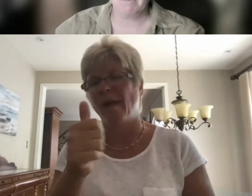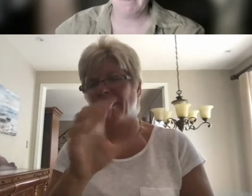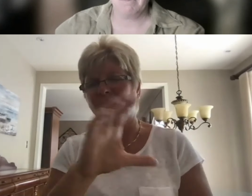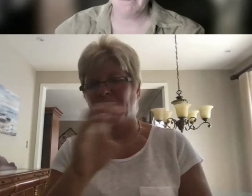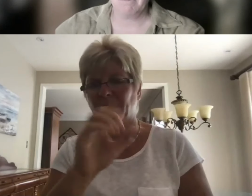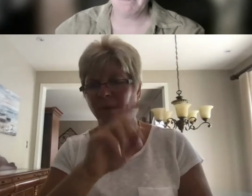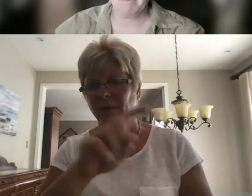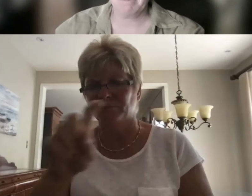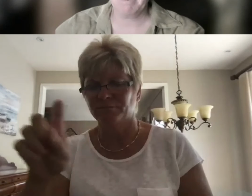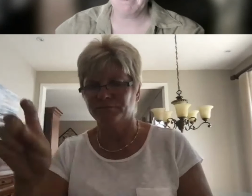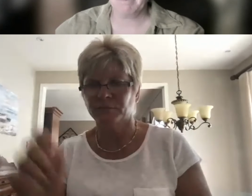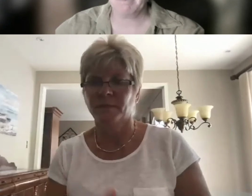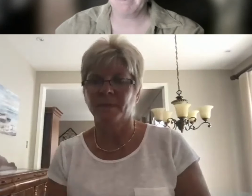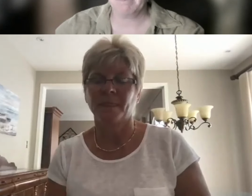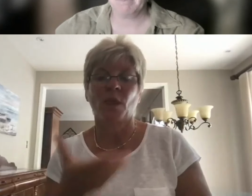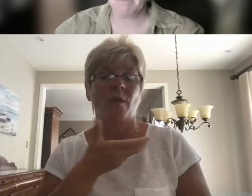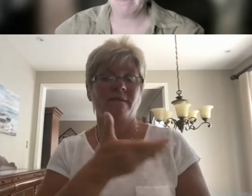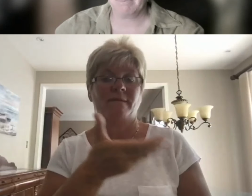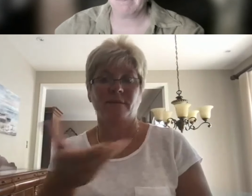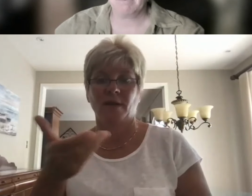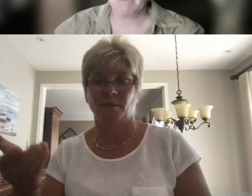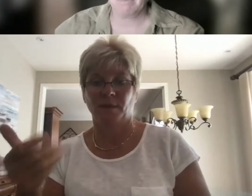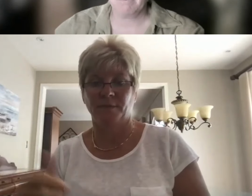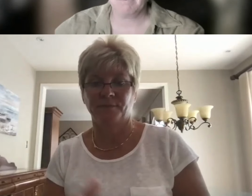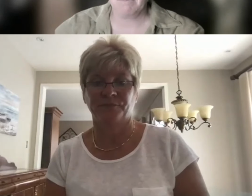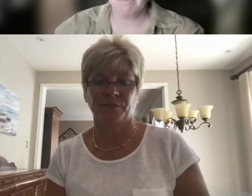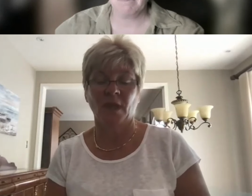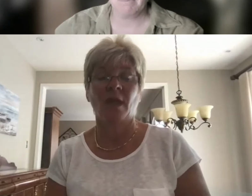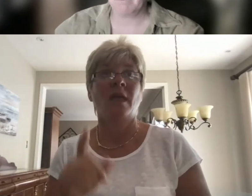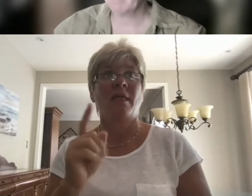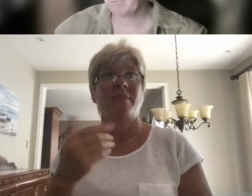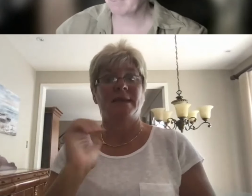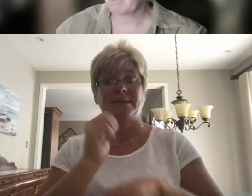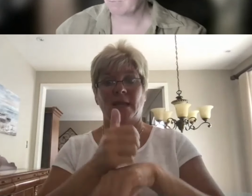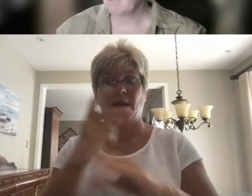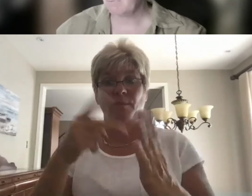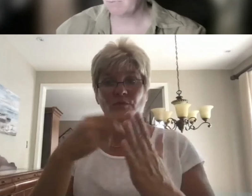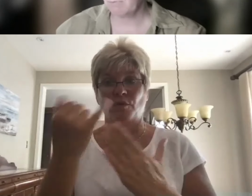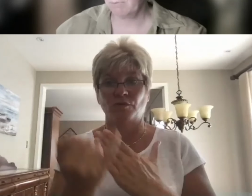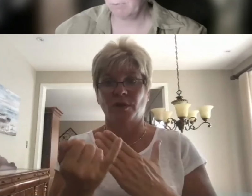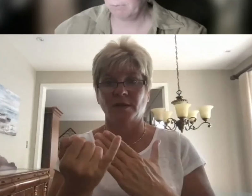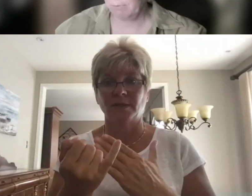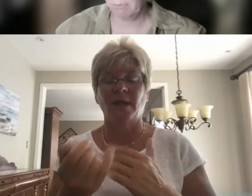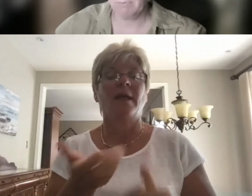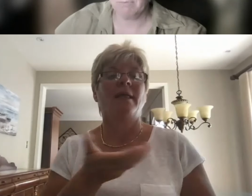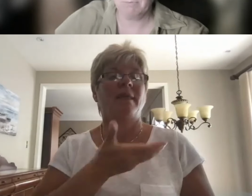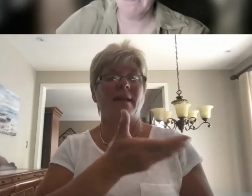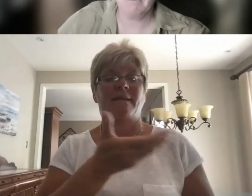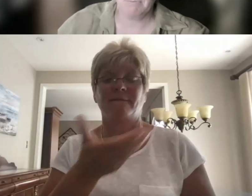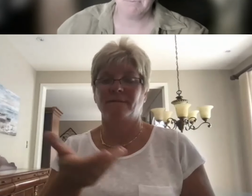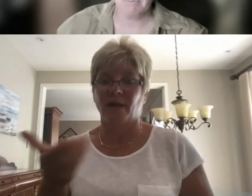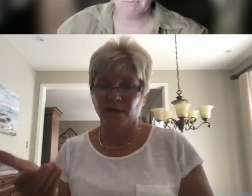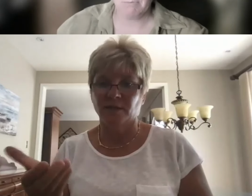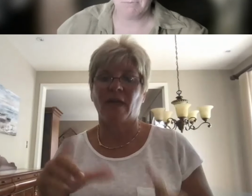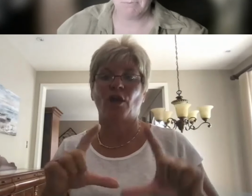Where they had a particular project, they involved a particular group of people and then afterwards,